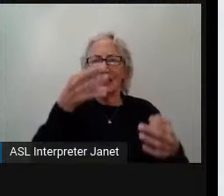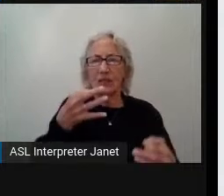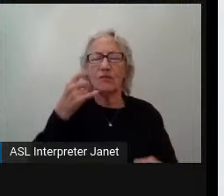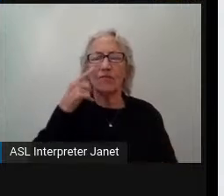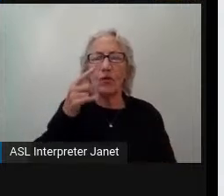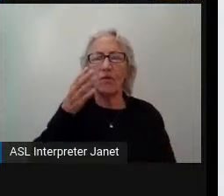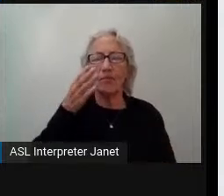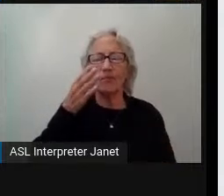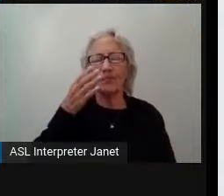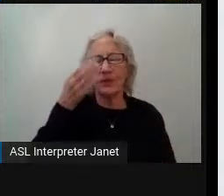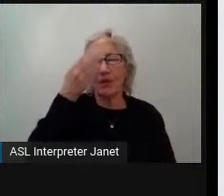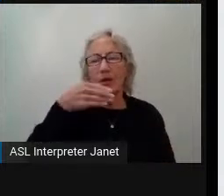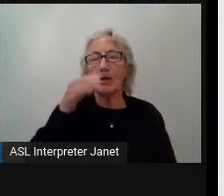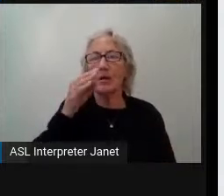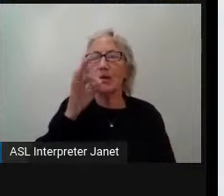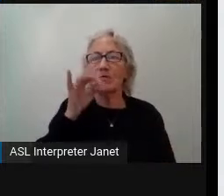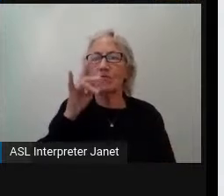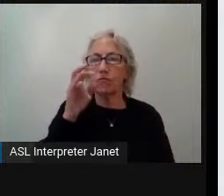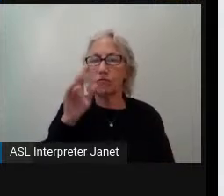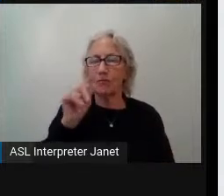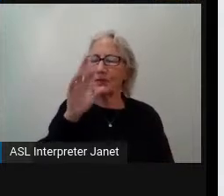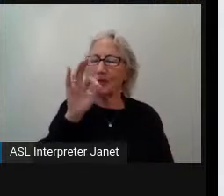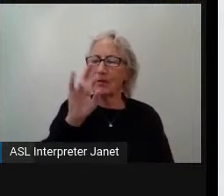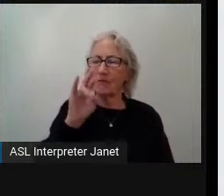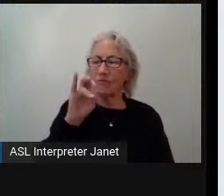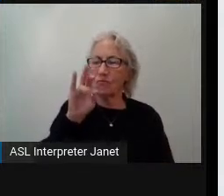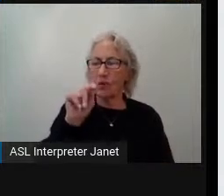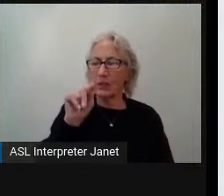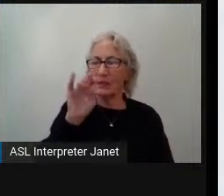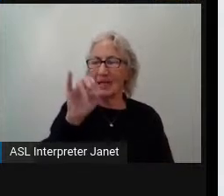We worked through having guests wanting one thing